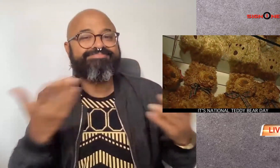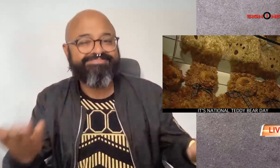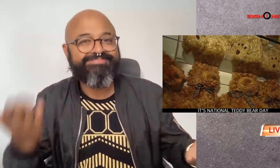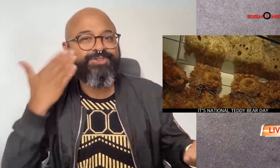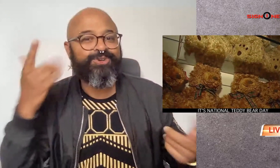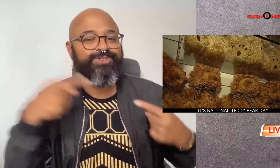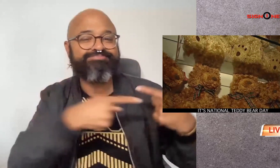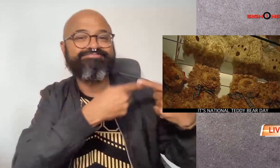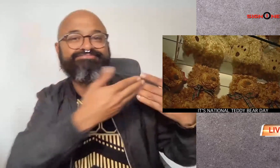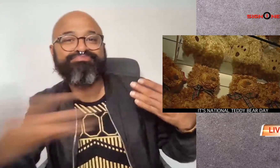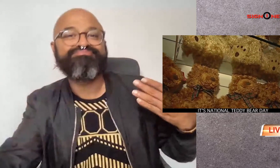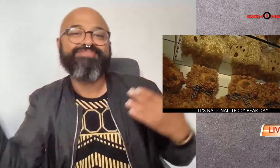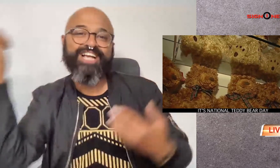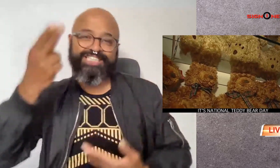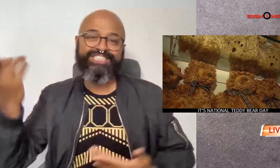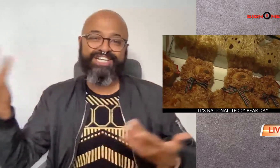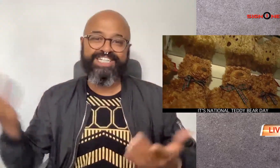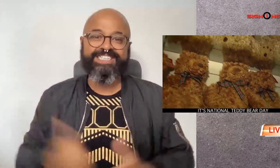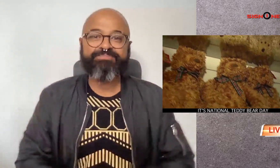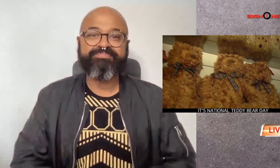and the rest as they say is history